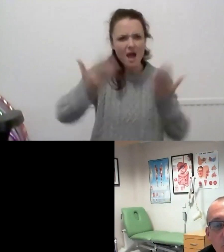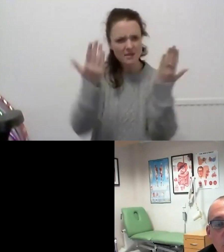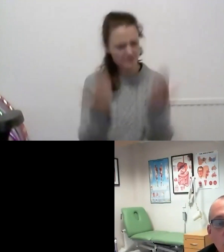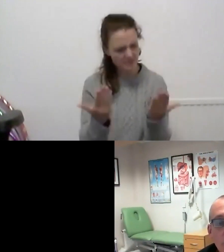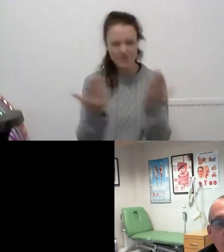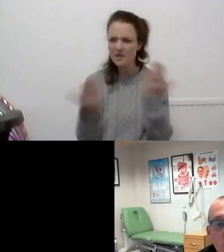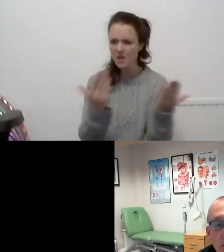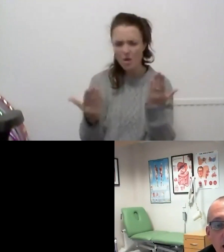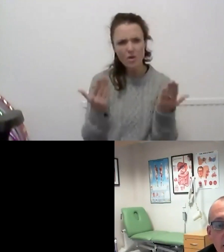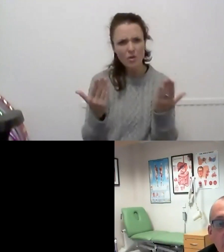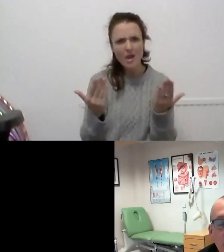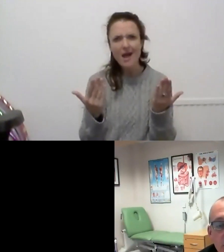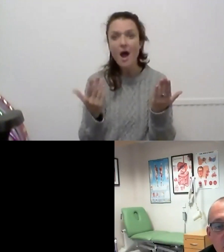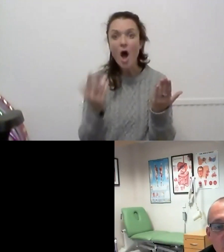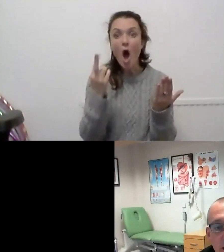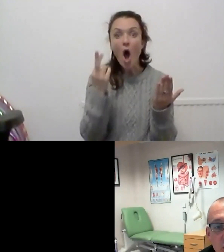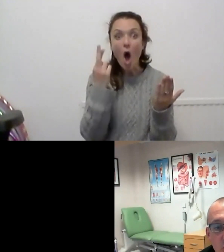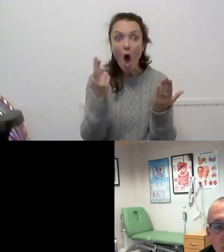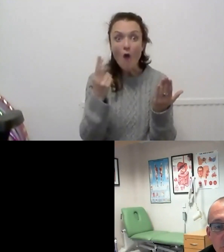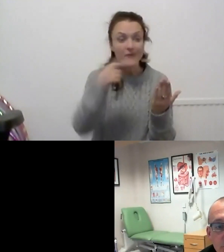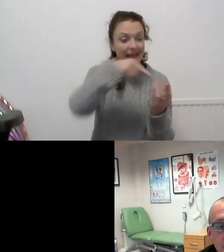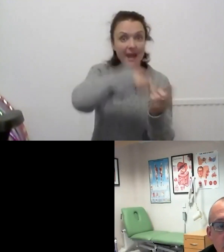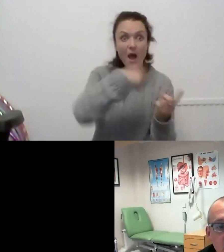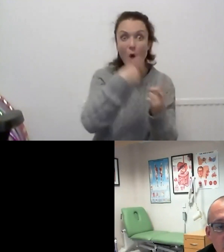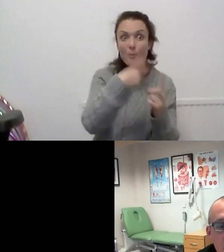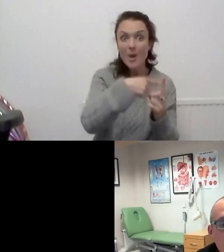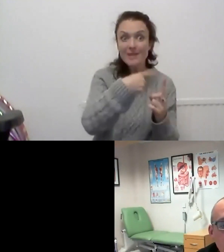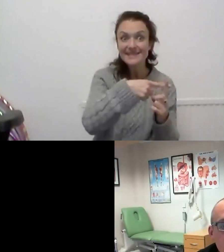we'll all come forward and get the vaccine when it's your turn. Thank you very much for having